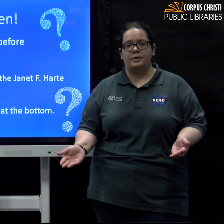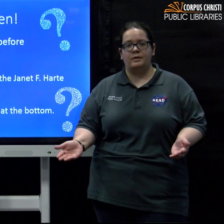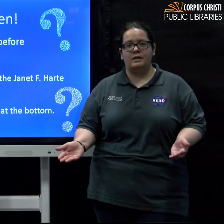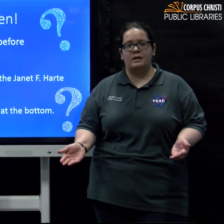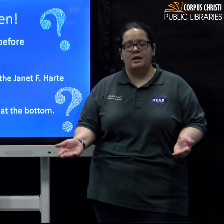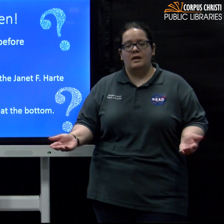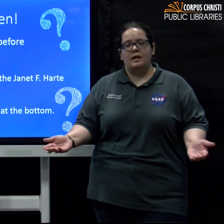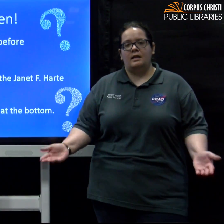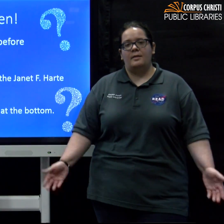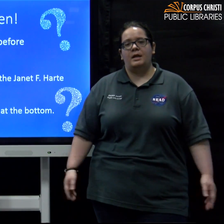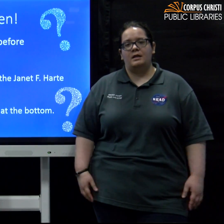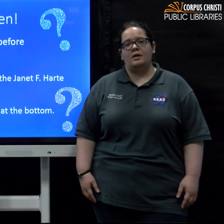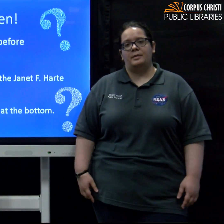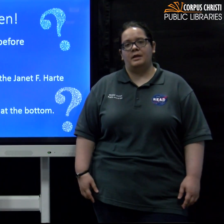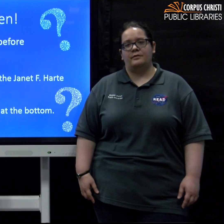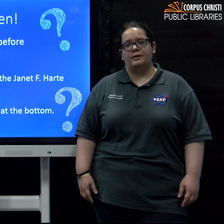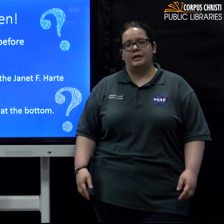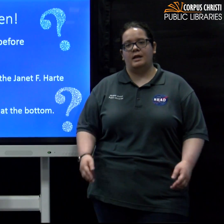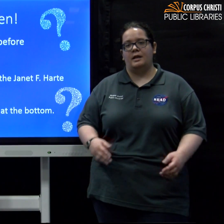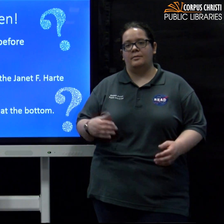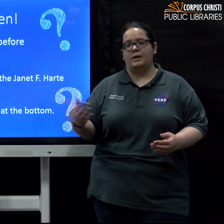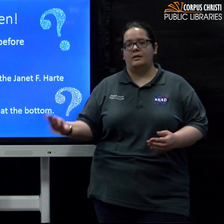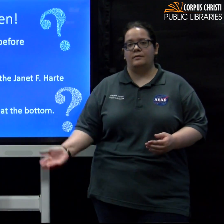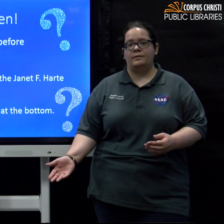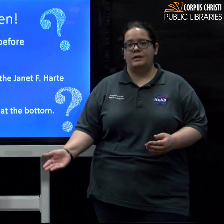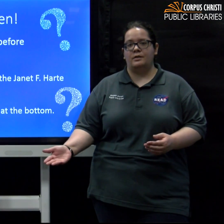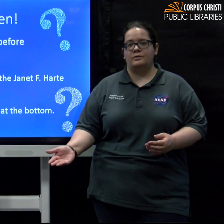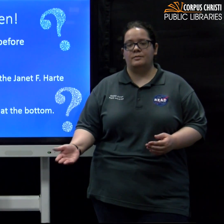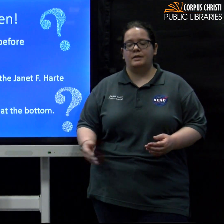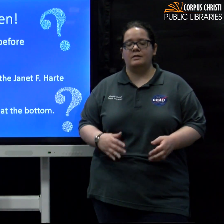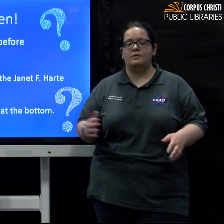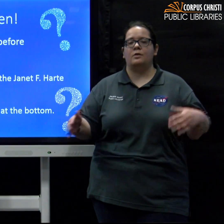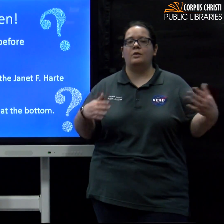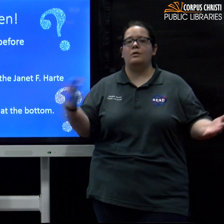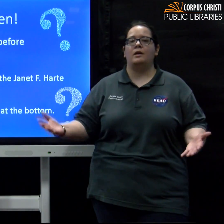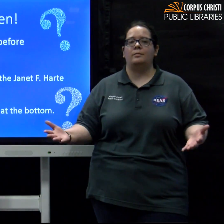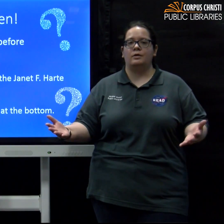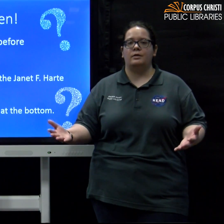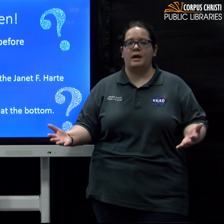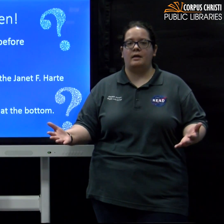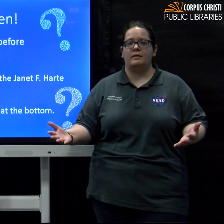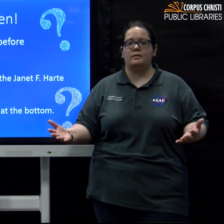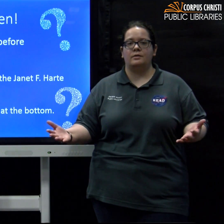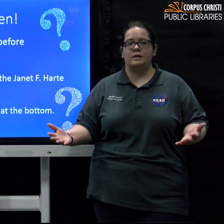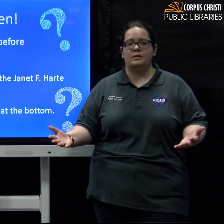community that I may not be covering in my videos. Because, there's a whole lot more that goes into